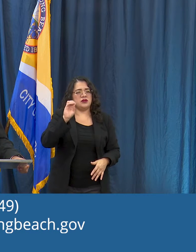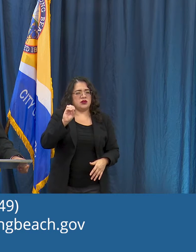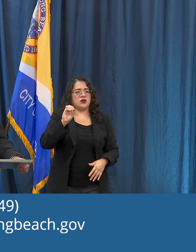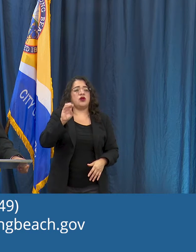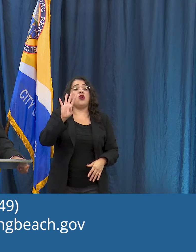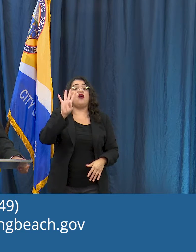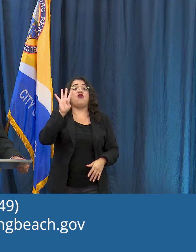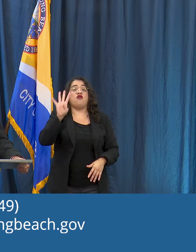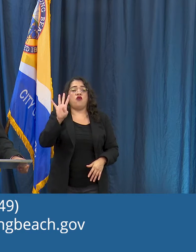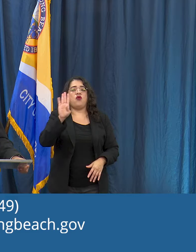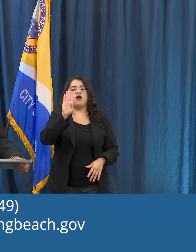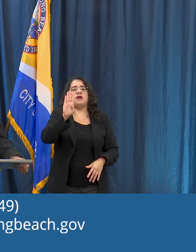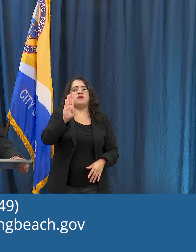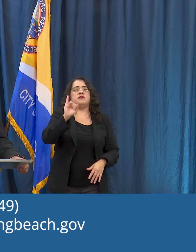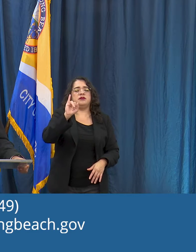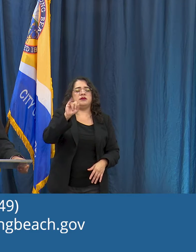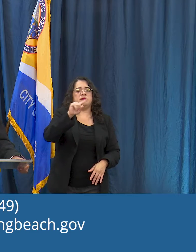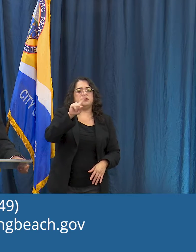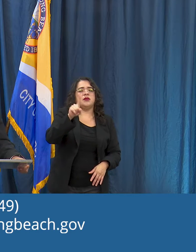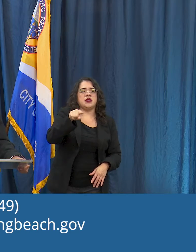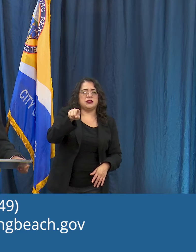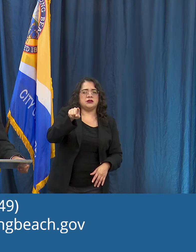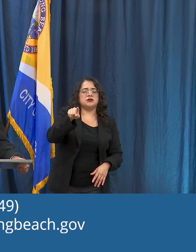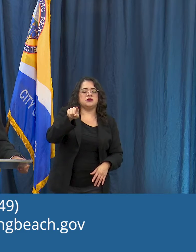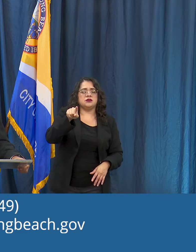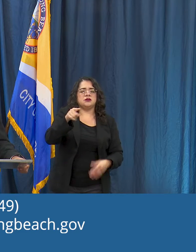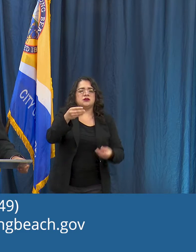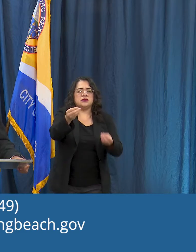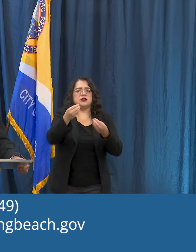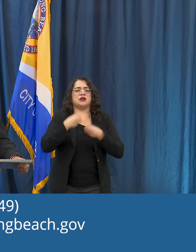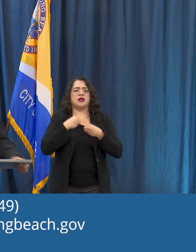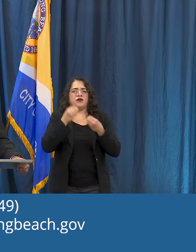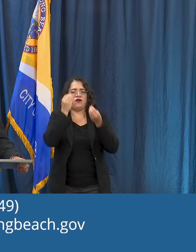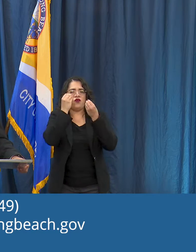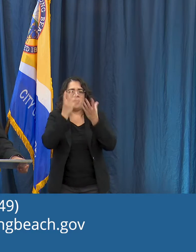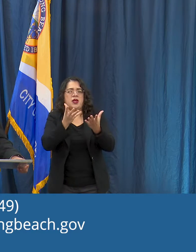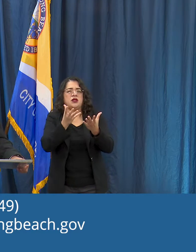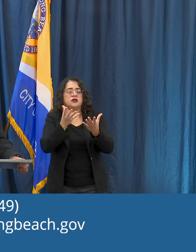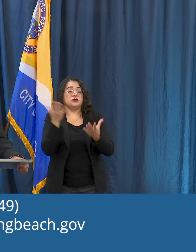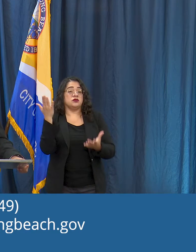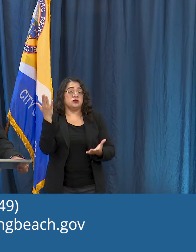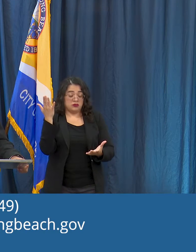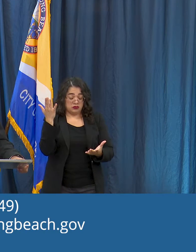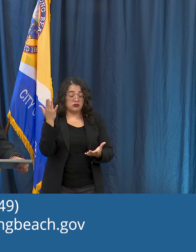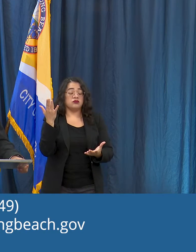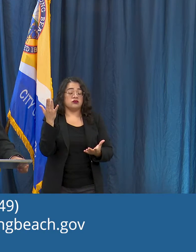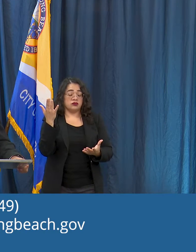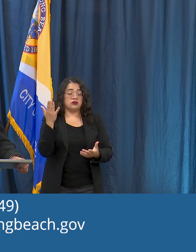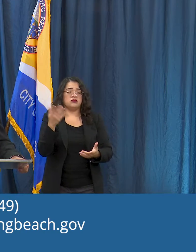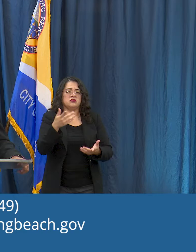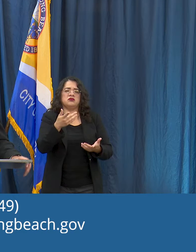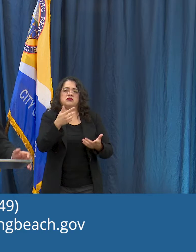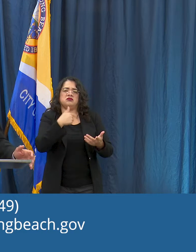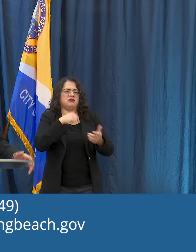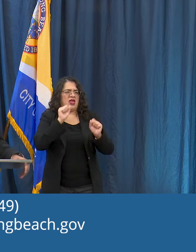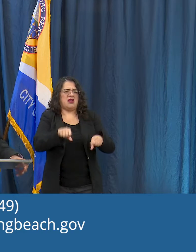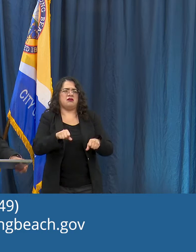to give us your information so that we can keep you on this list as we begin to work with you, or you can email